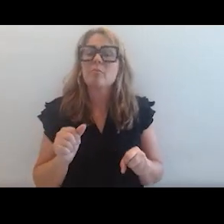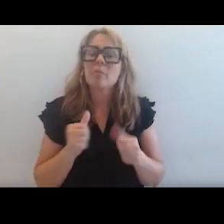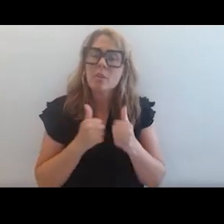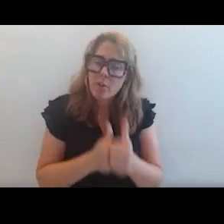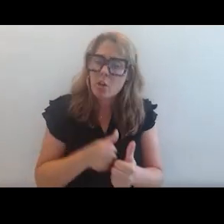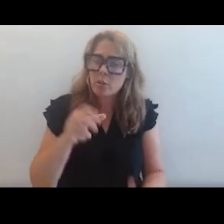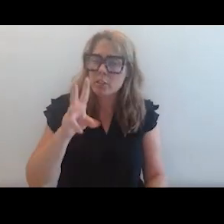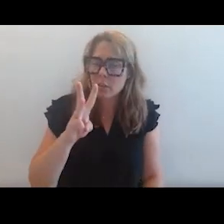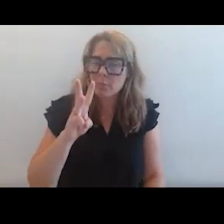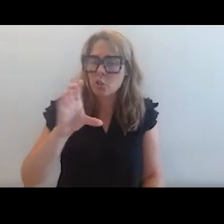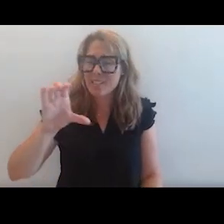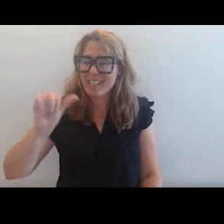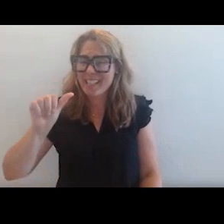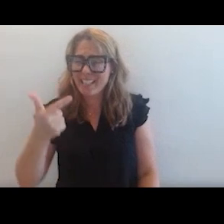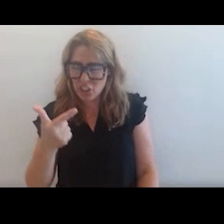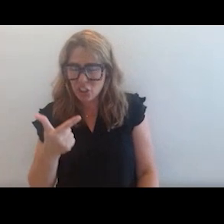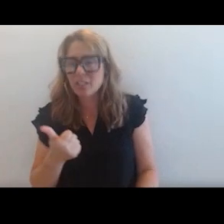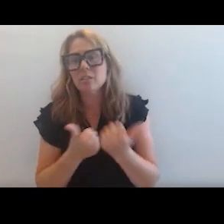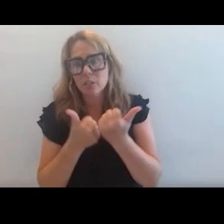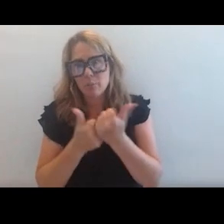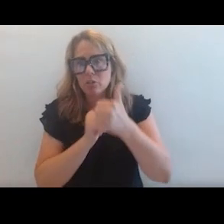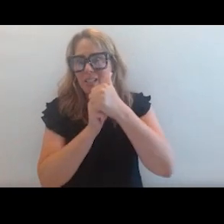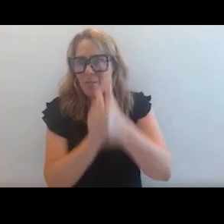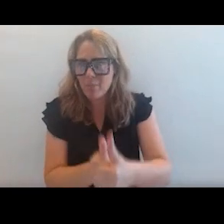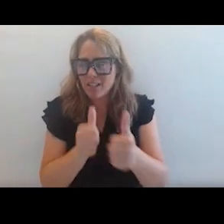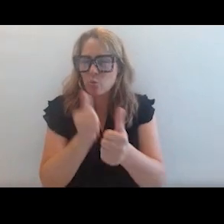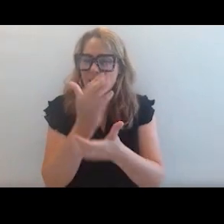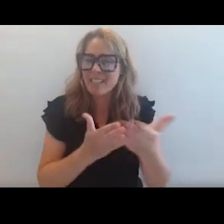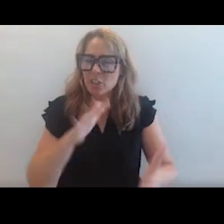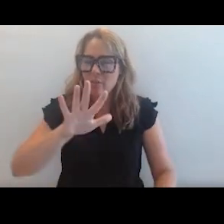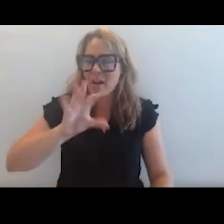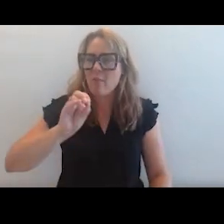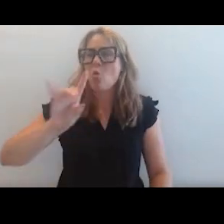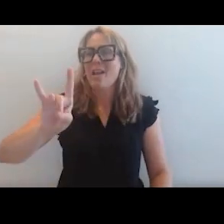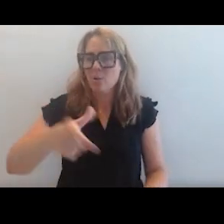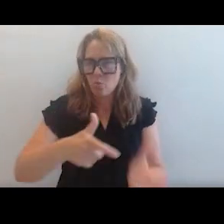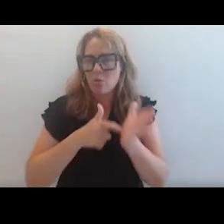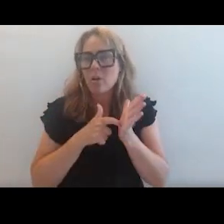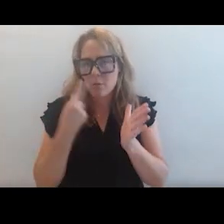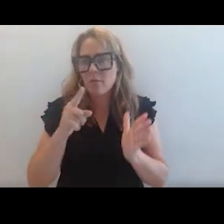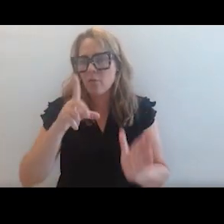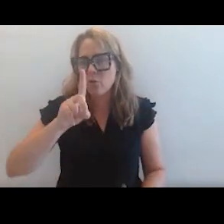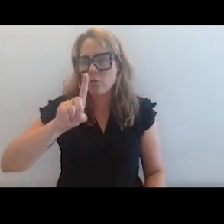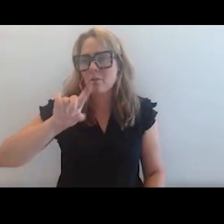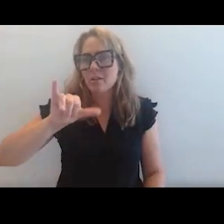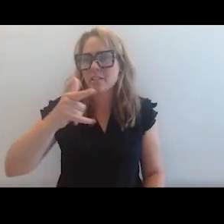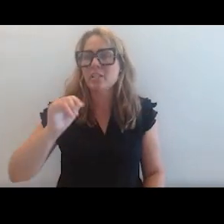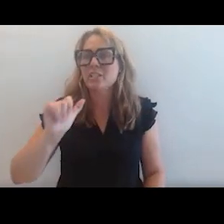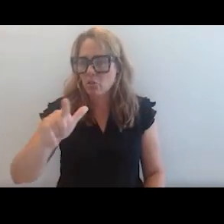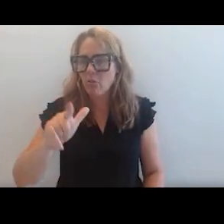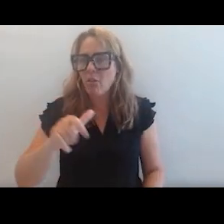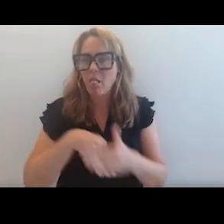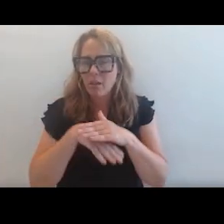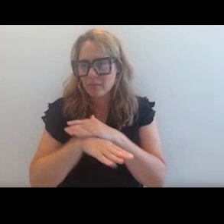also supports compliance with Section 508 requirements for digital accessibility.